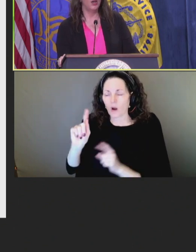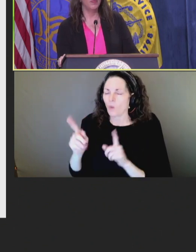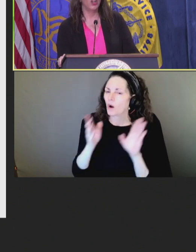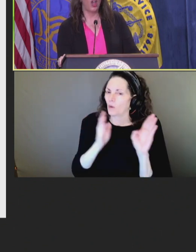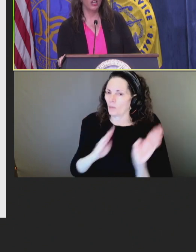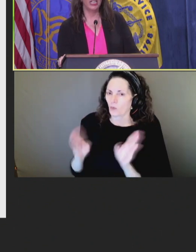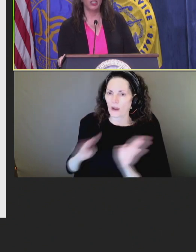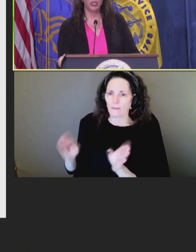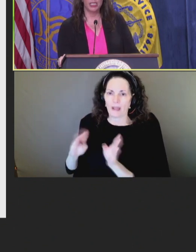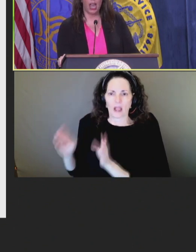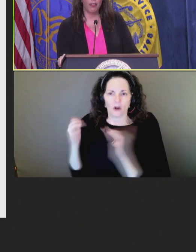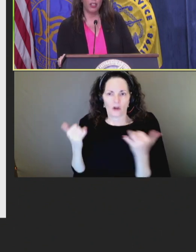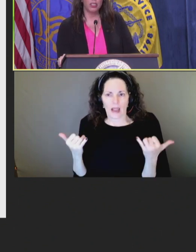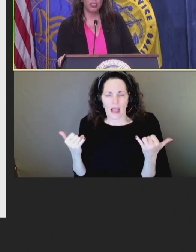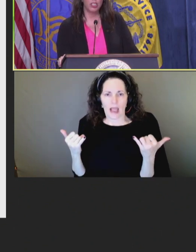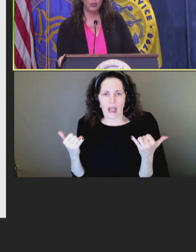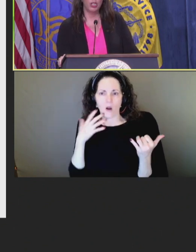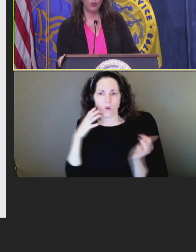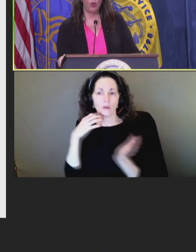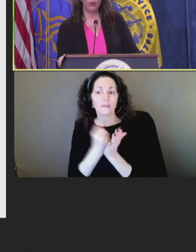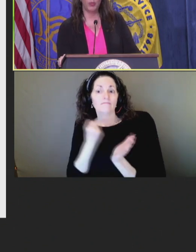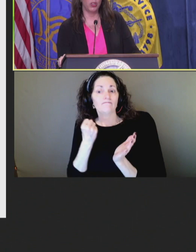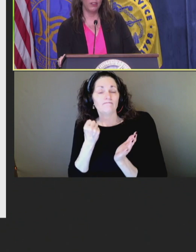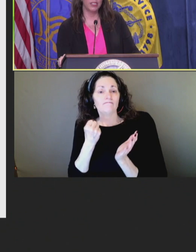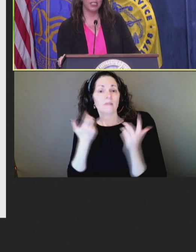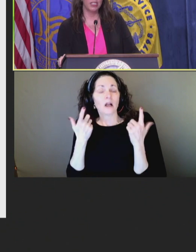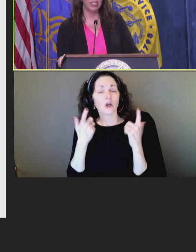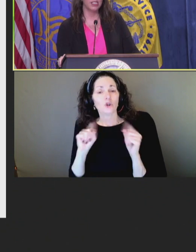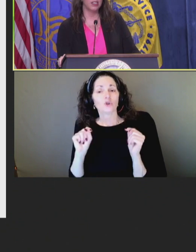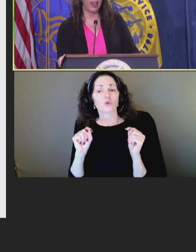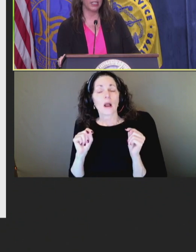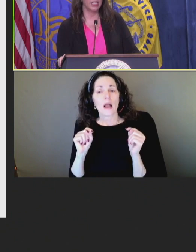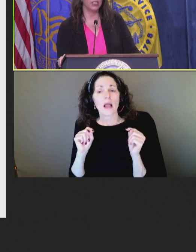There are increased efforts to enroll birthing facilities in the Vaccines for